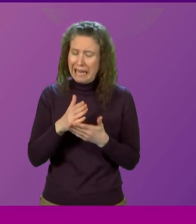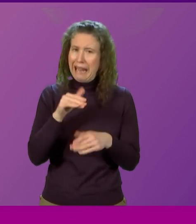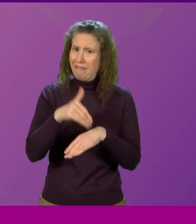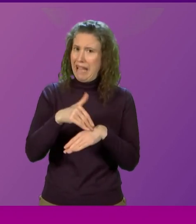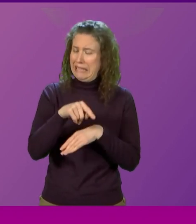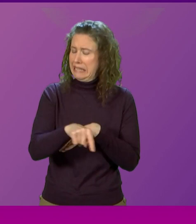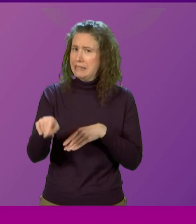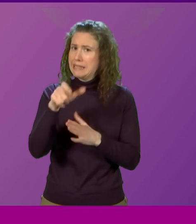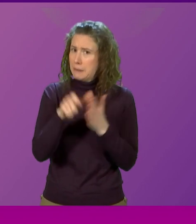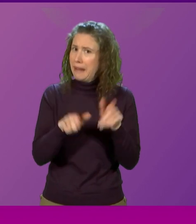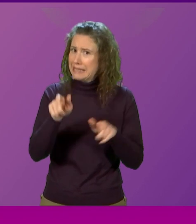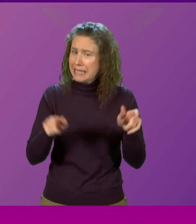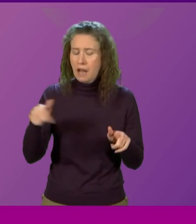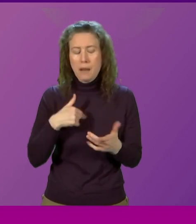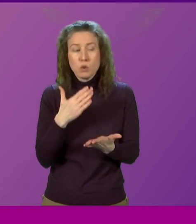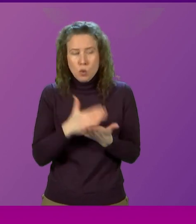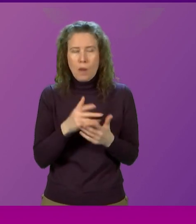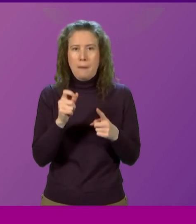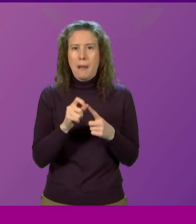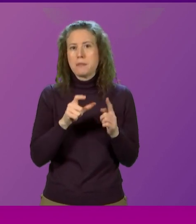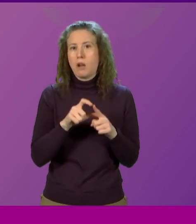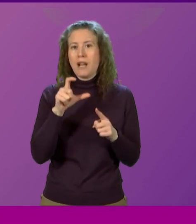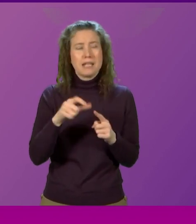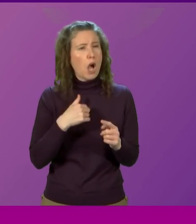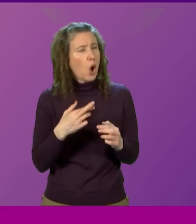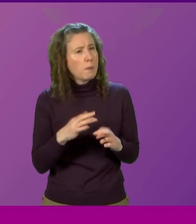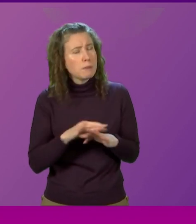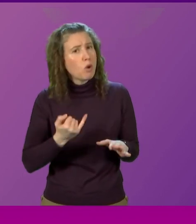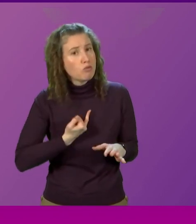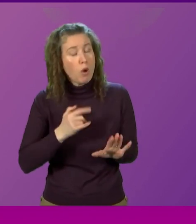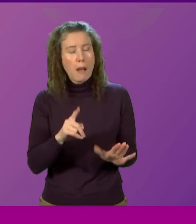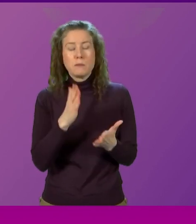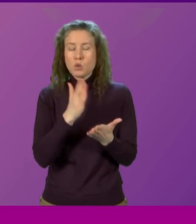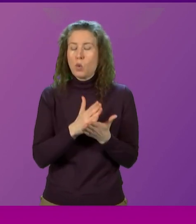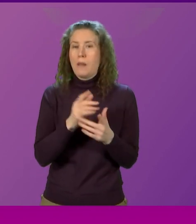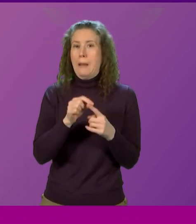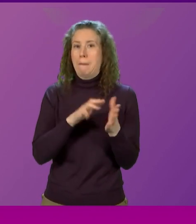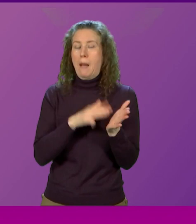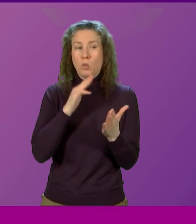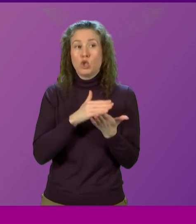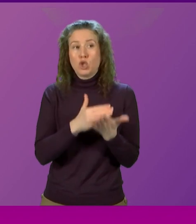certain—and I hope that I am not wrong—that Pam Duncan-Glancy shares my view that we already